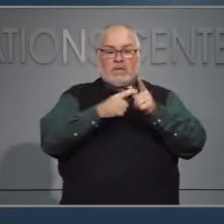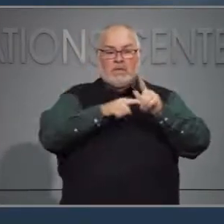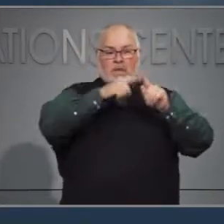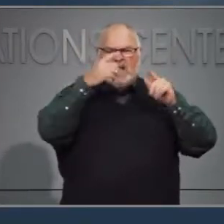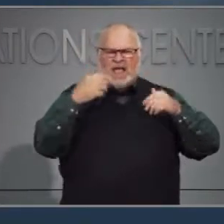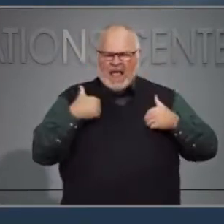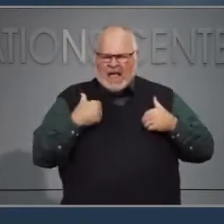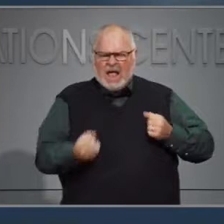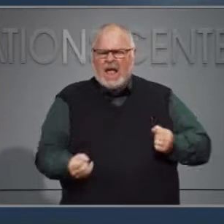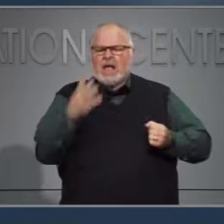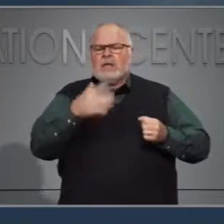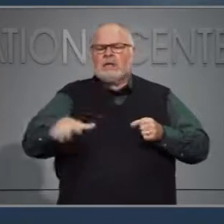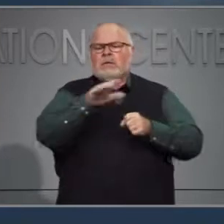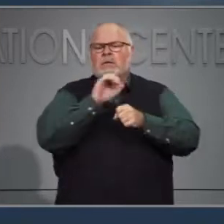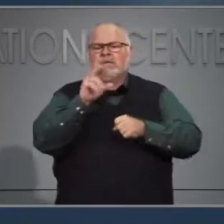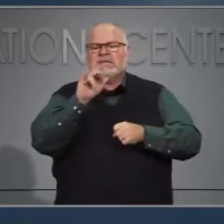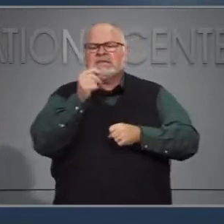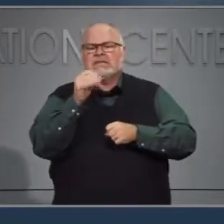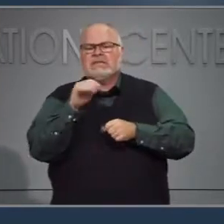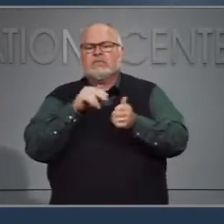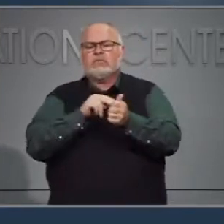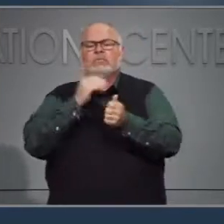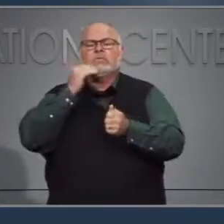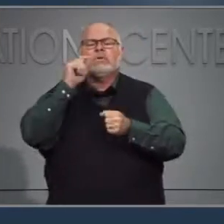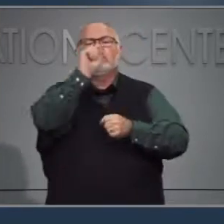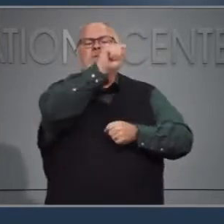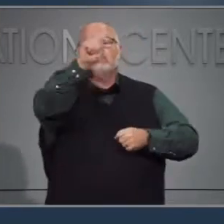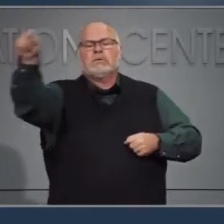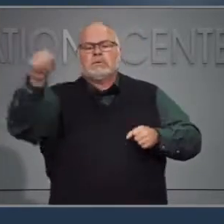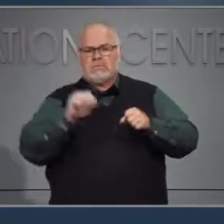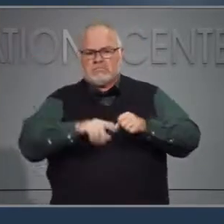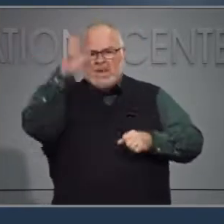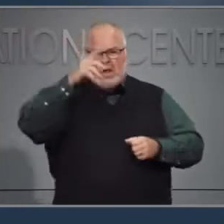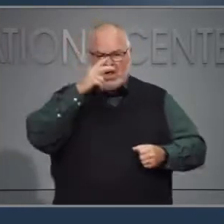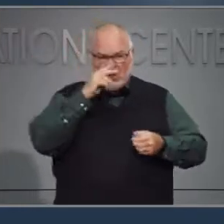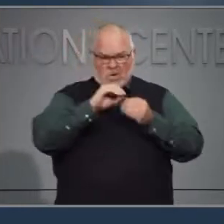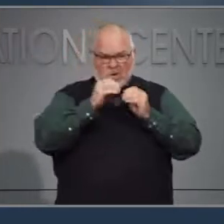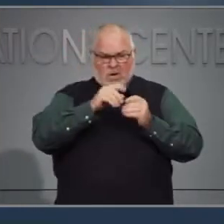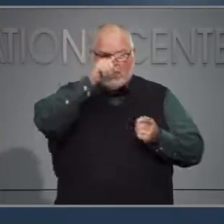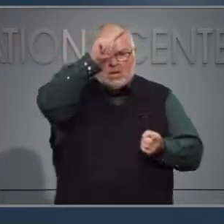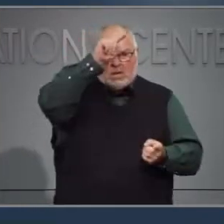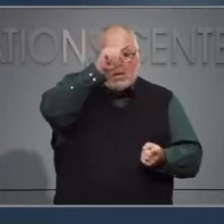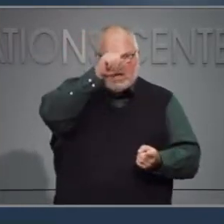THE BARS SHOW THE NUMBER OF PEOPLE WHO HAVE COVID AT ANYONE NURSING HOME OUTBREAK.